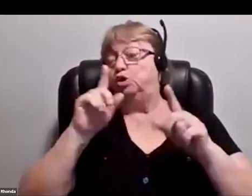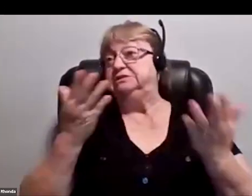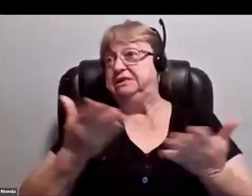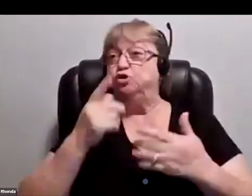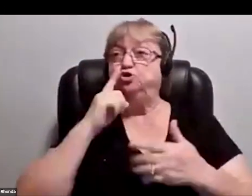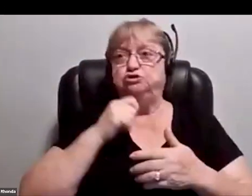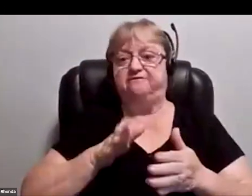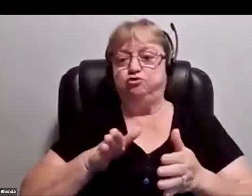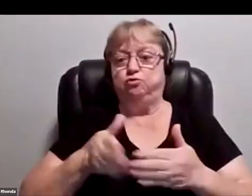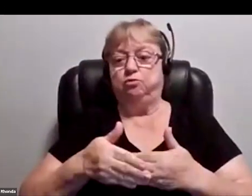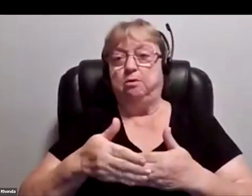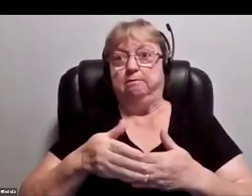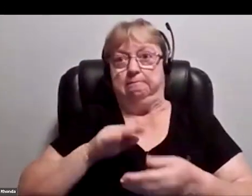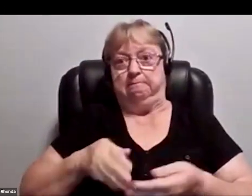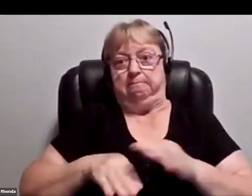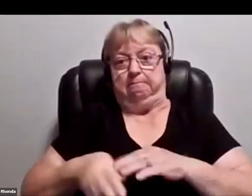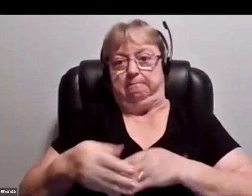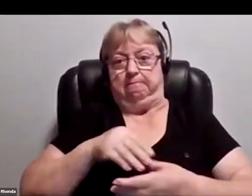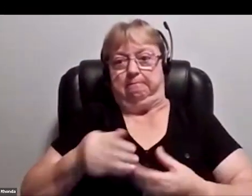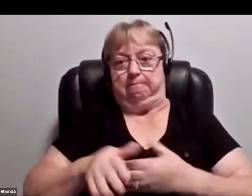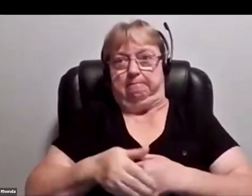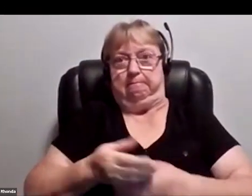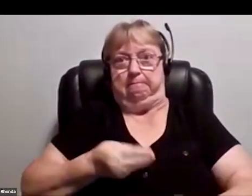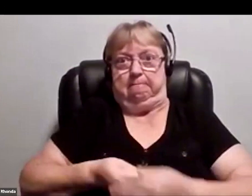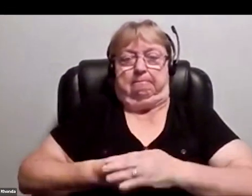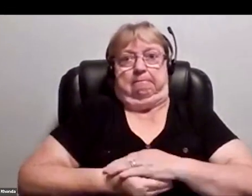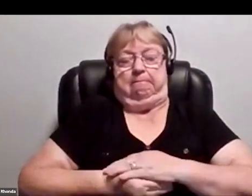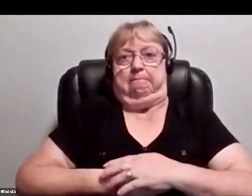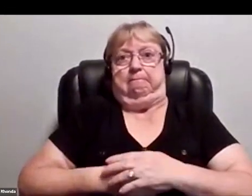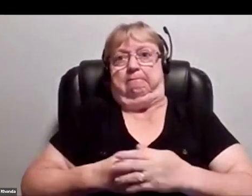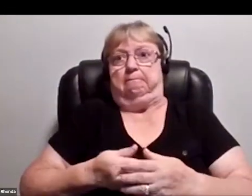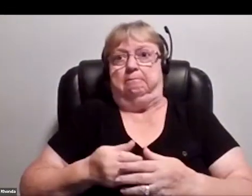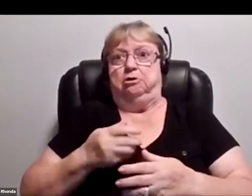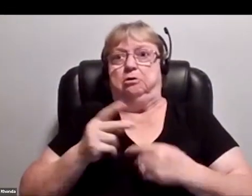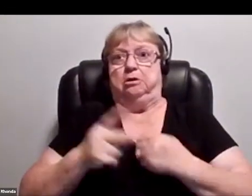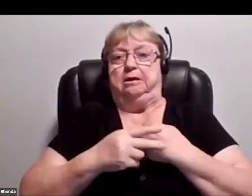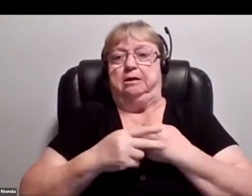if you're going to go outside and held underneath several layers of clothing because it can get pretty cold.